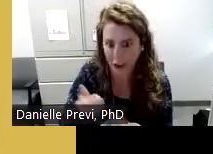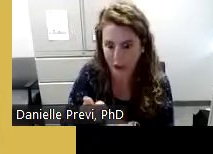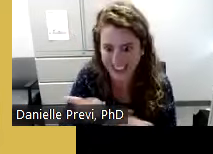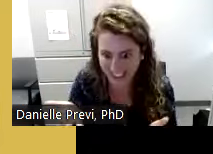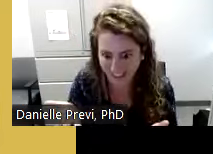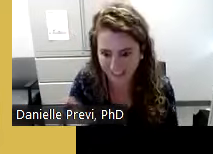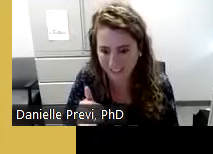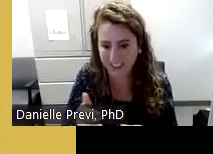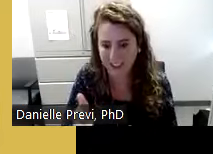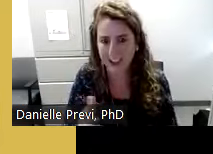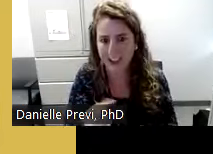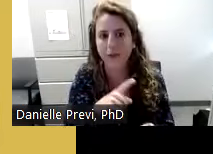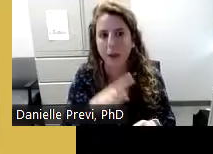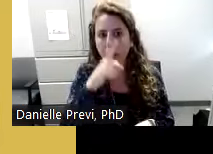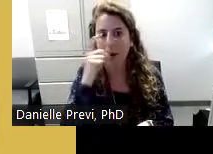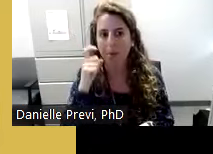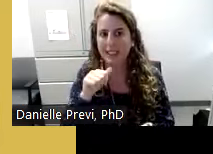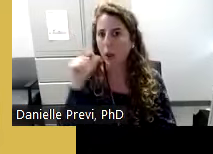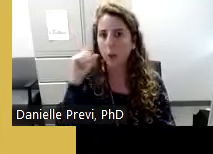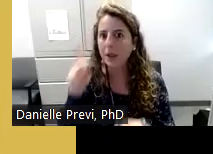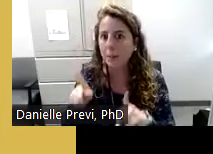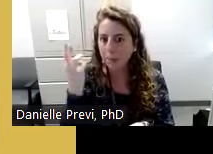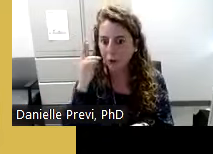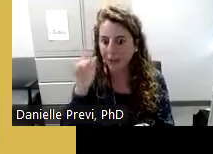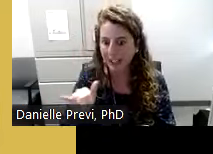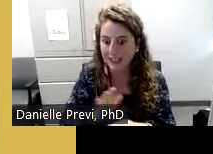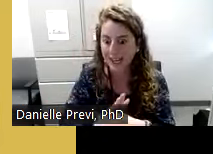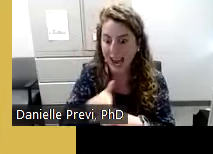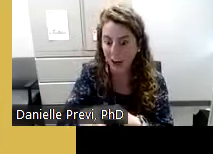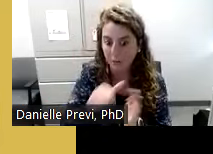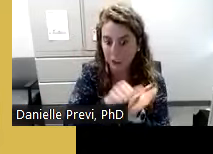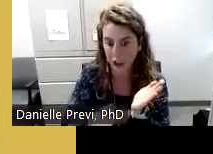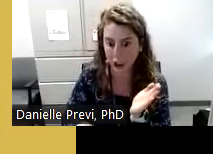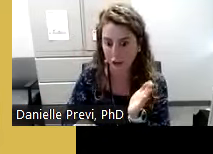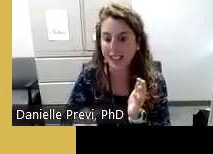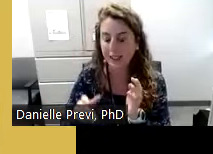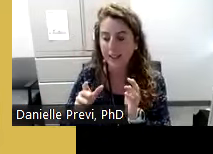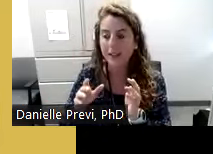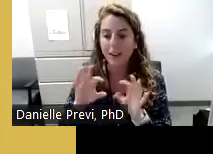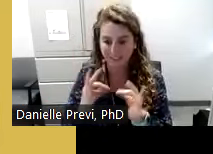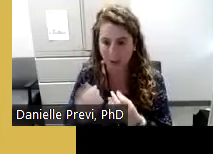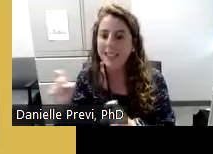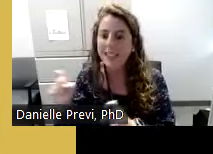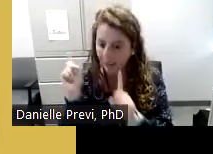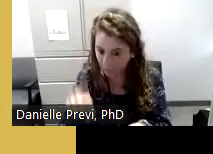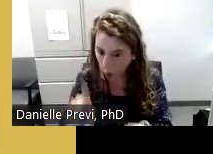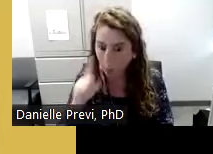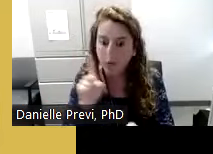an individual is the easiest part, the surgery. Because people don't realize that post-surgery,